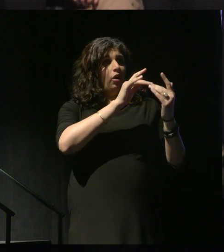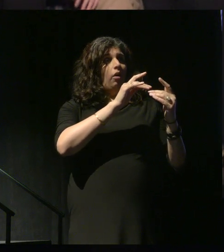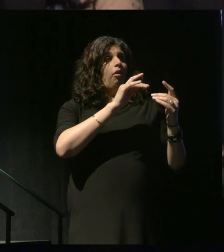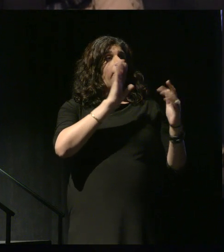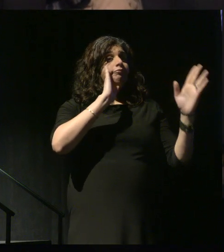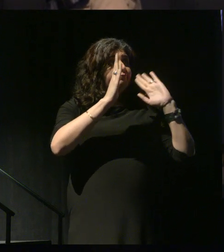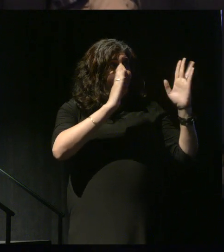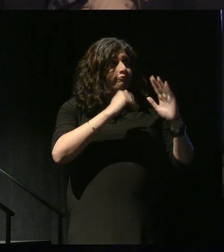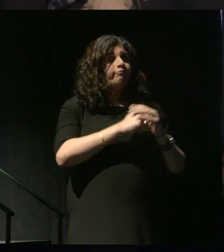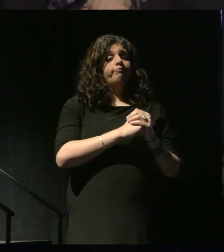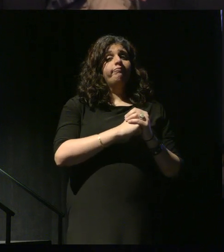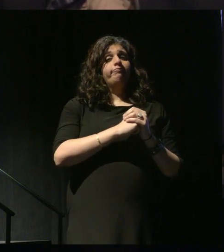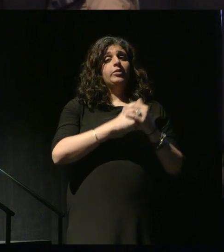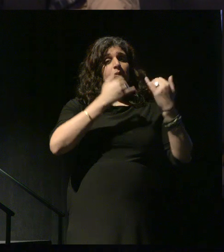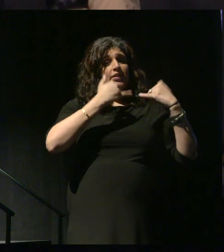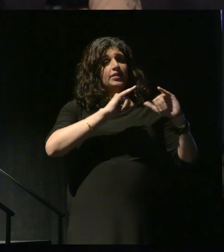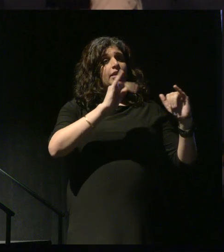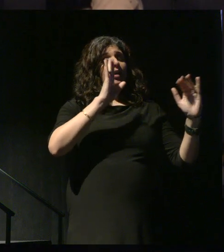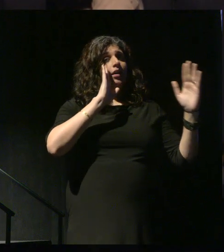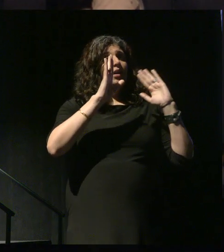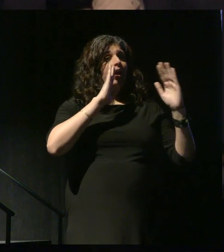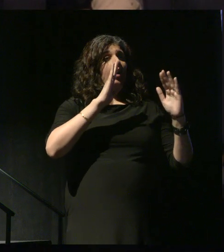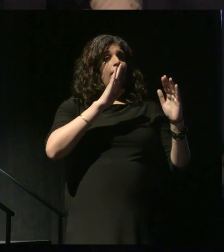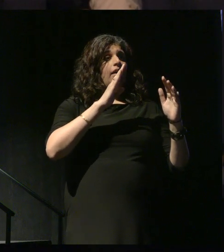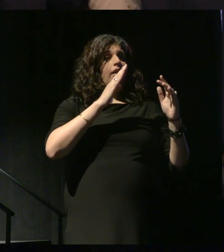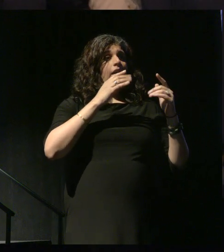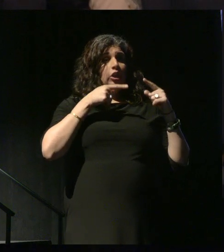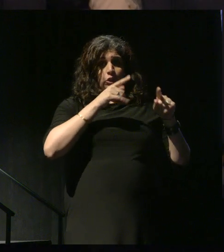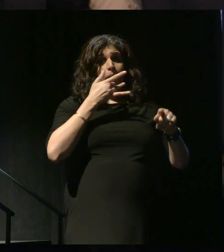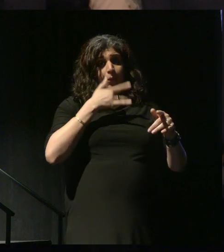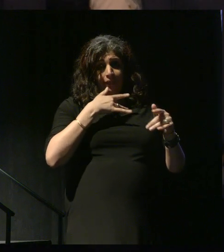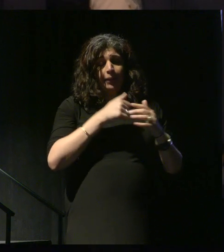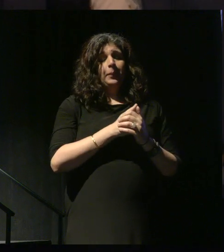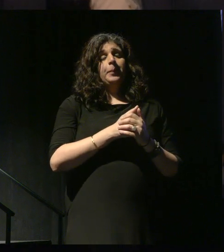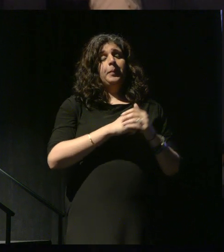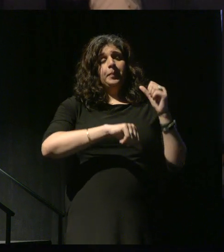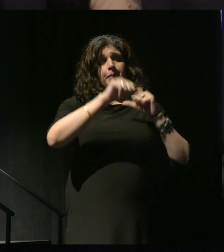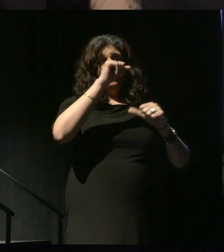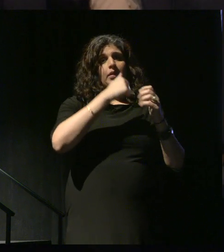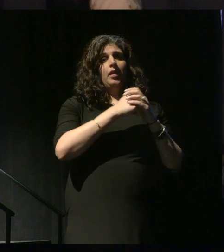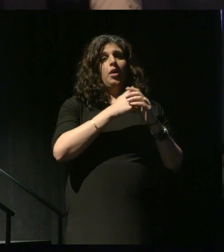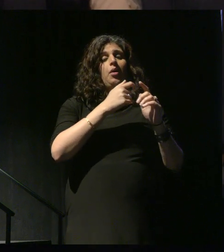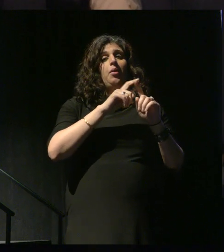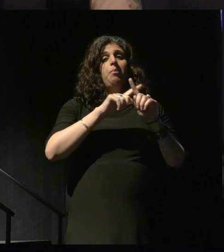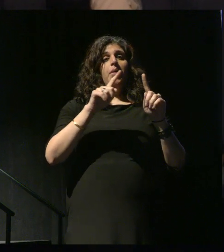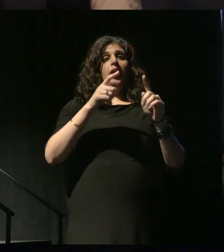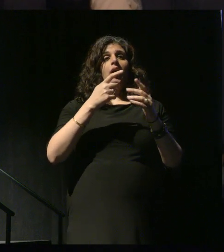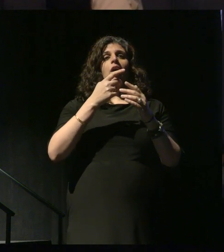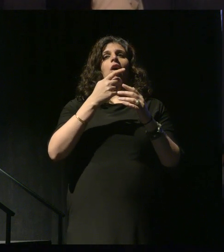we continue to greet each other on our birthdays. But we both coming from extreme passive communicator